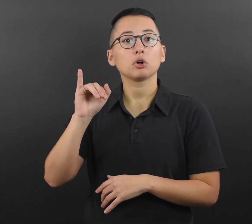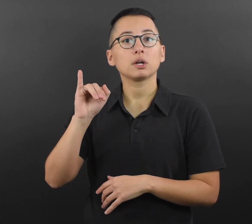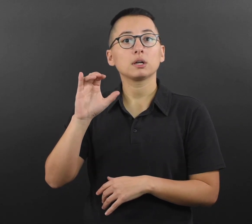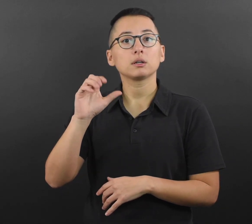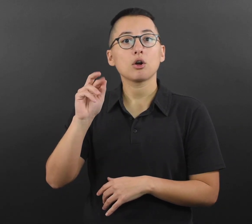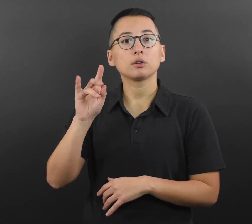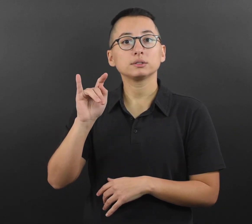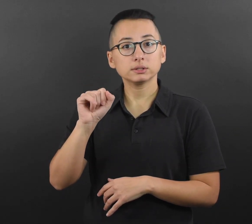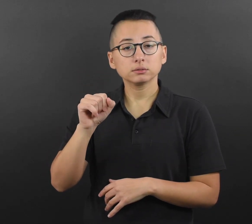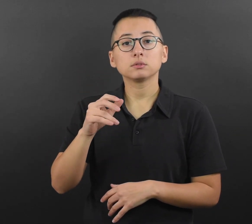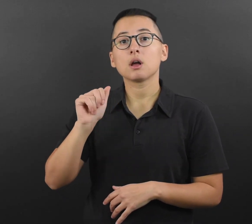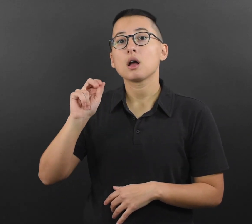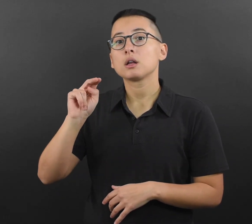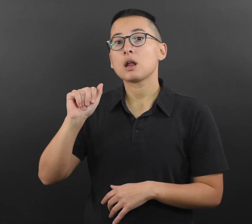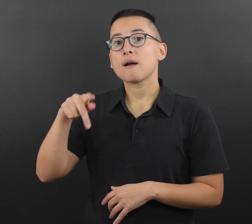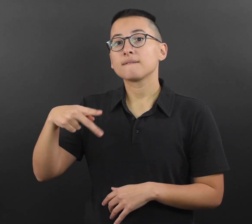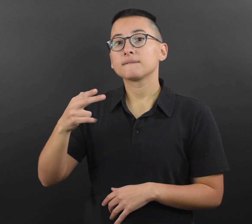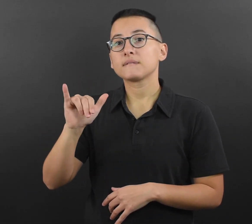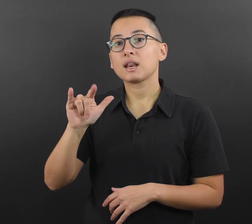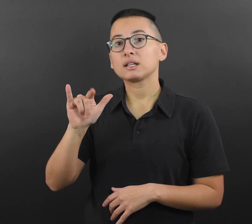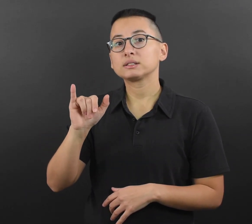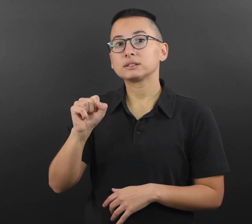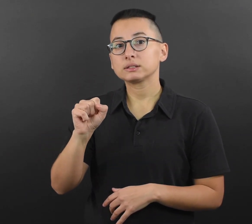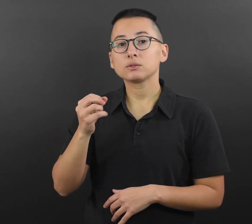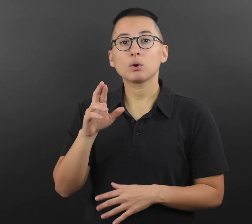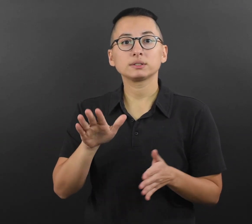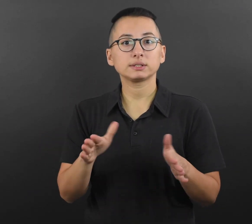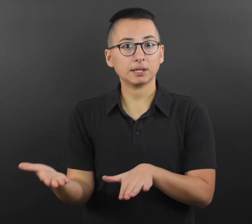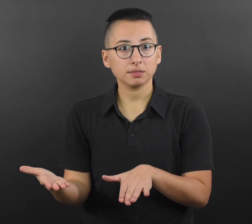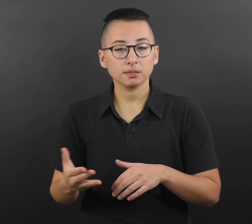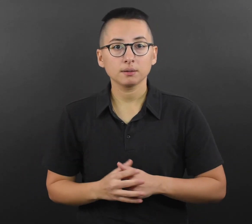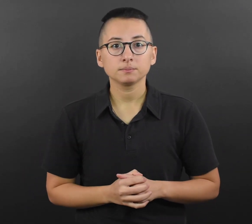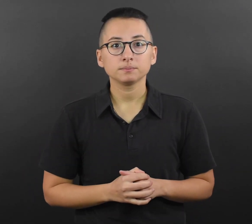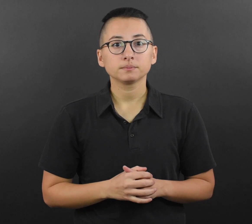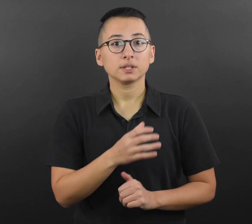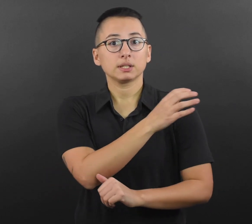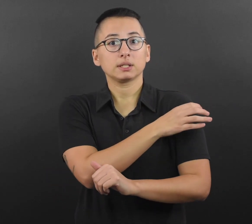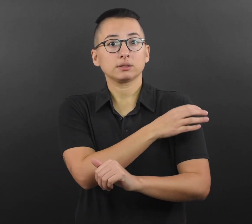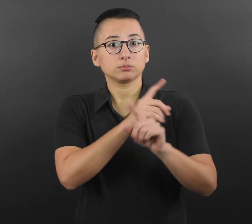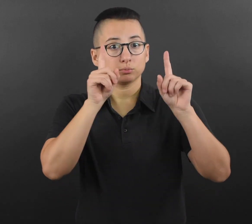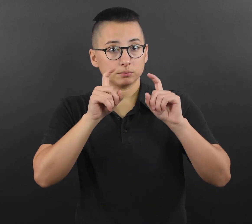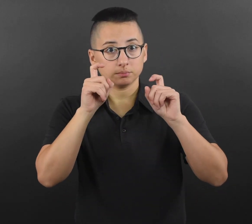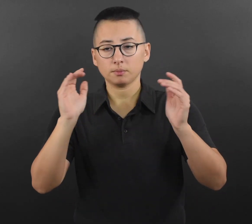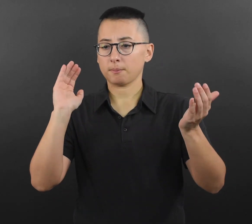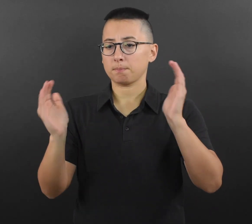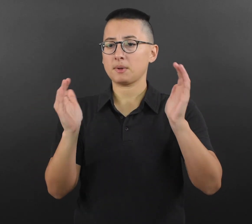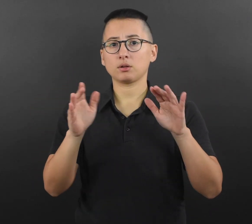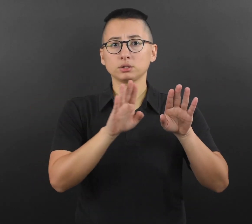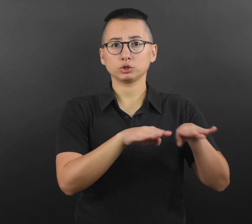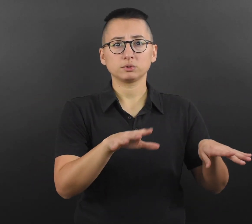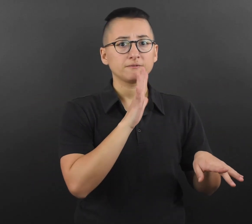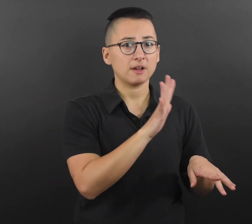there were no reports of myocarditis/pericarditis, anaphylaxis, or deaths.